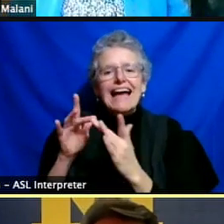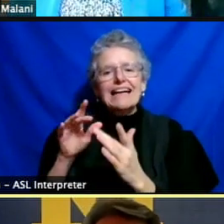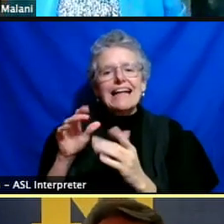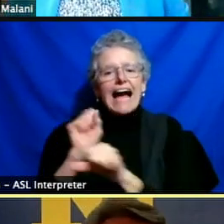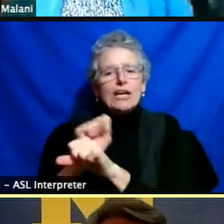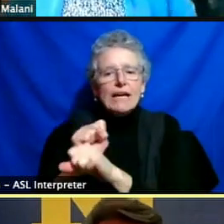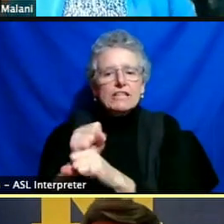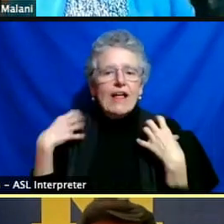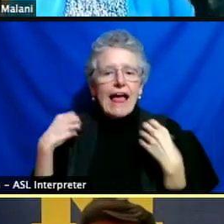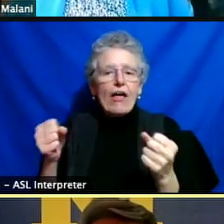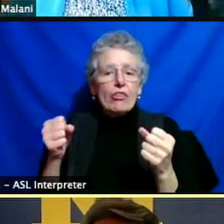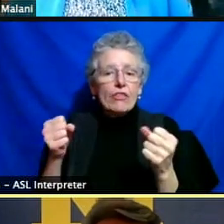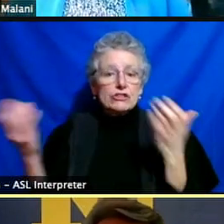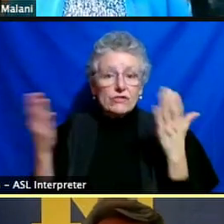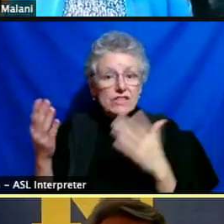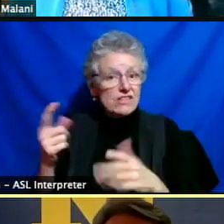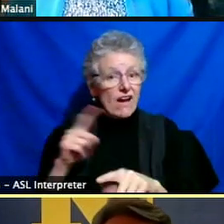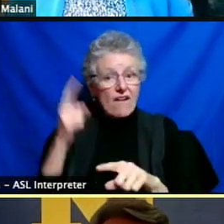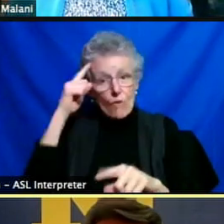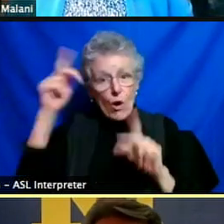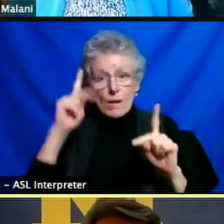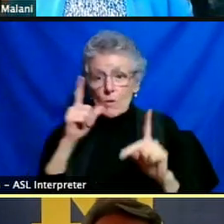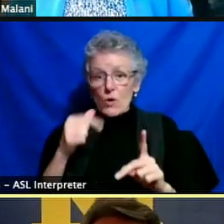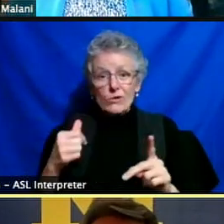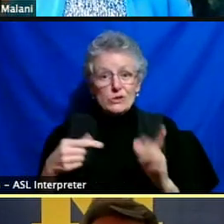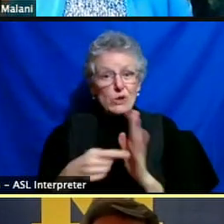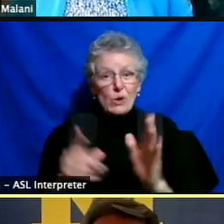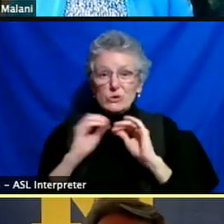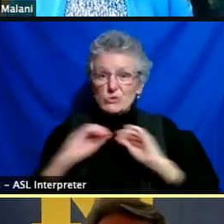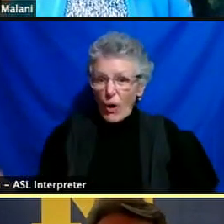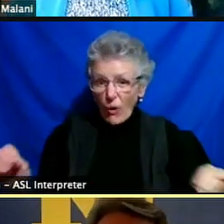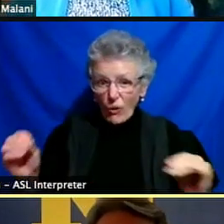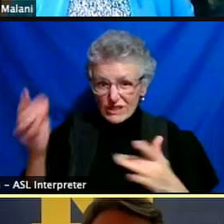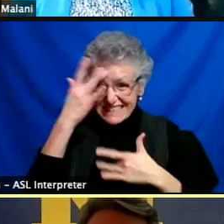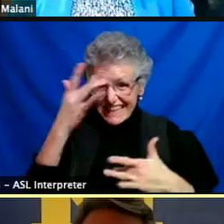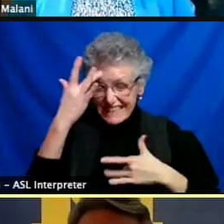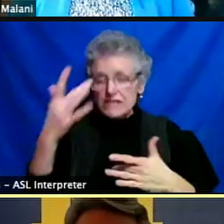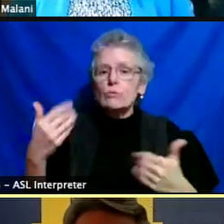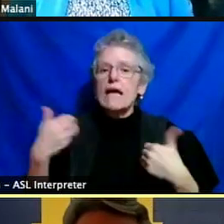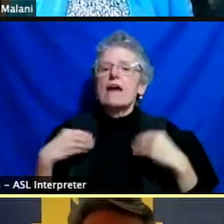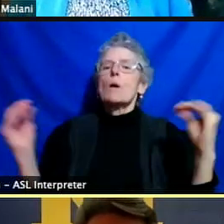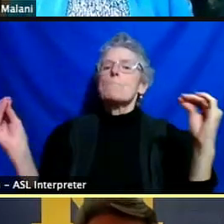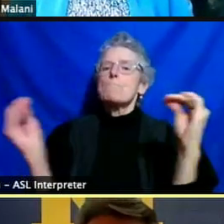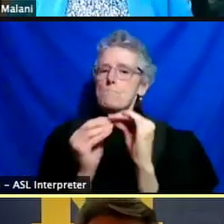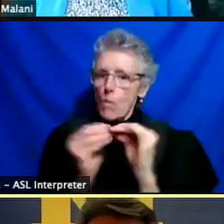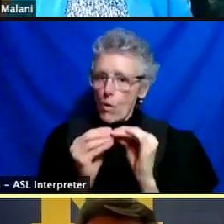we've greatly expanded the capacity through the saliva-based test.